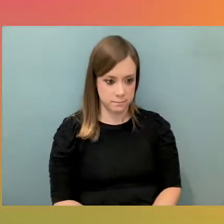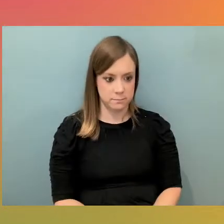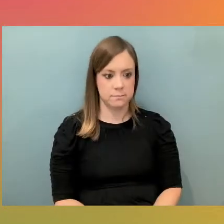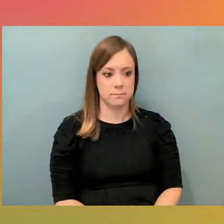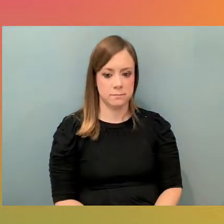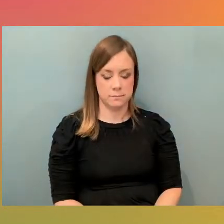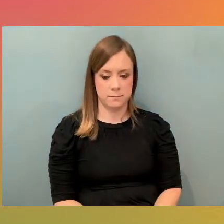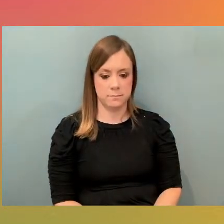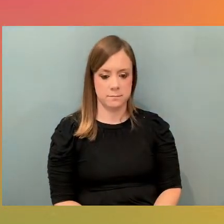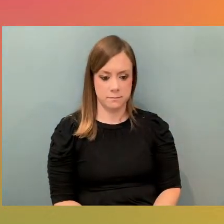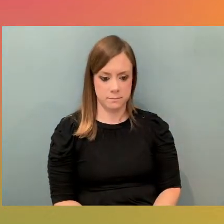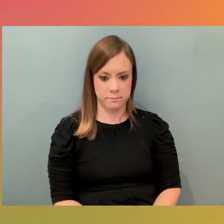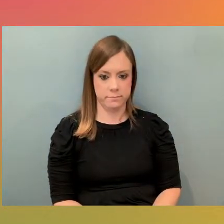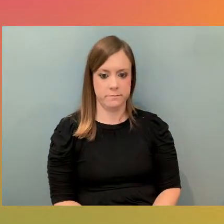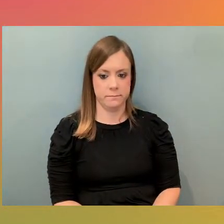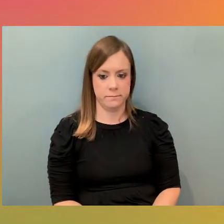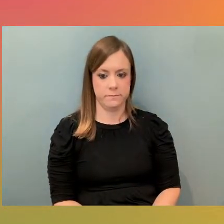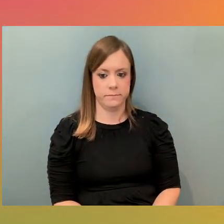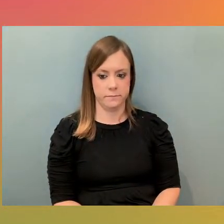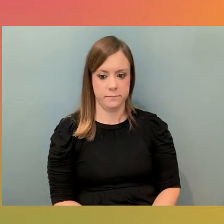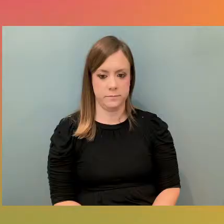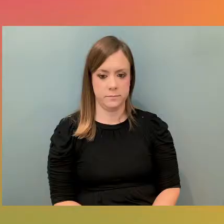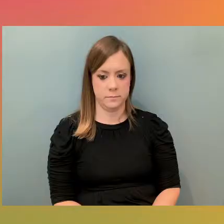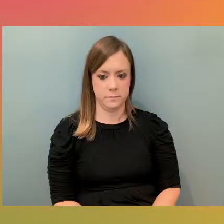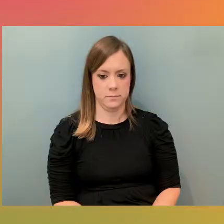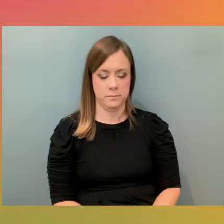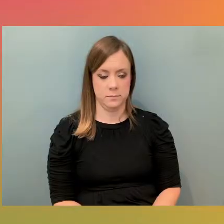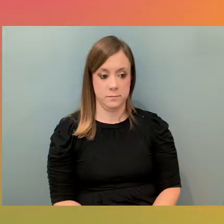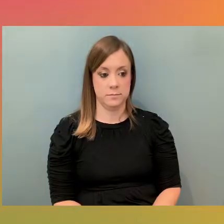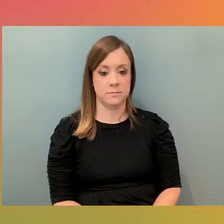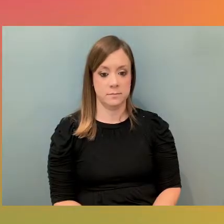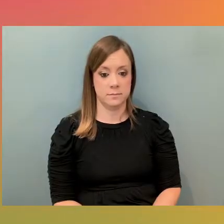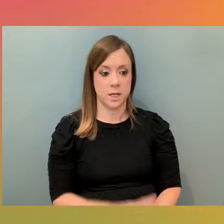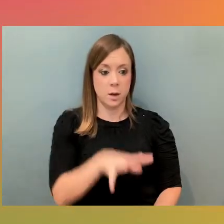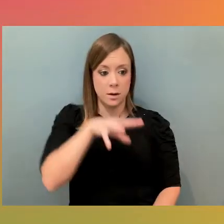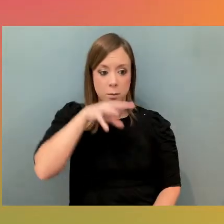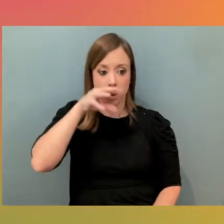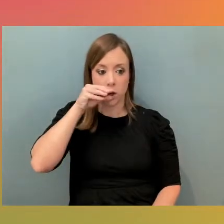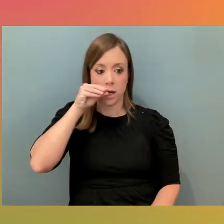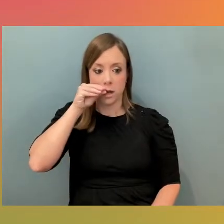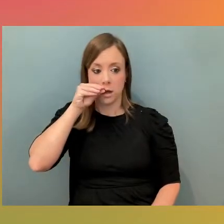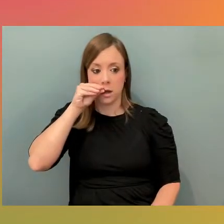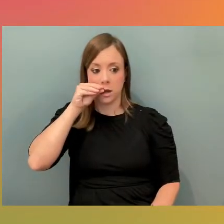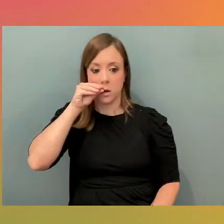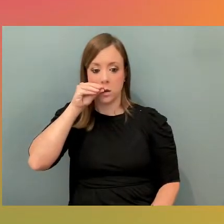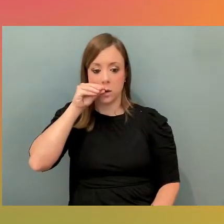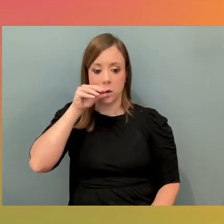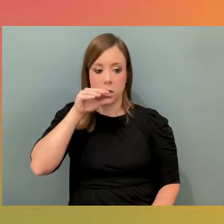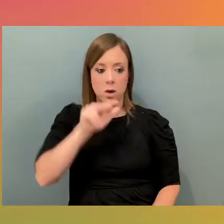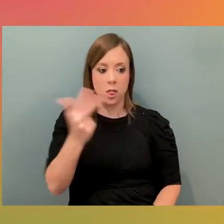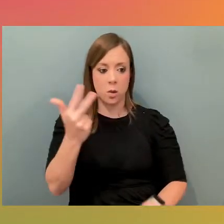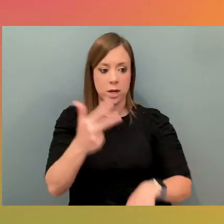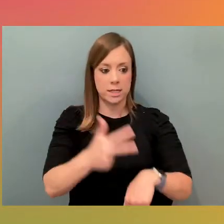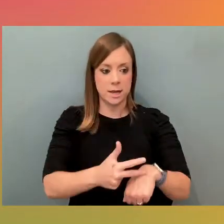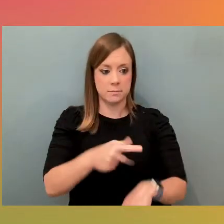BRING YOUR HEEL OUTSIDE OF YOUR